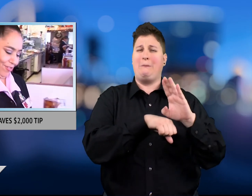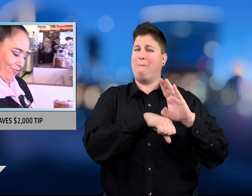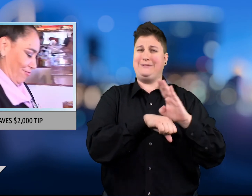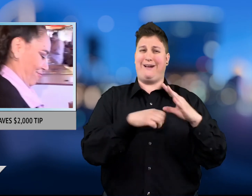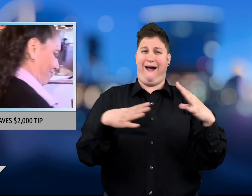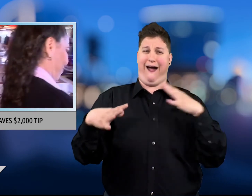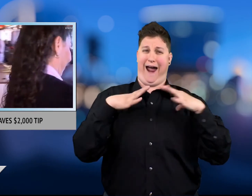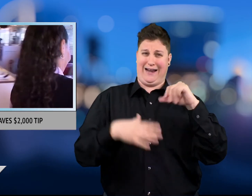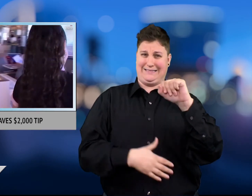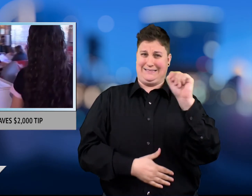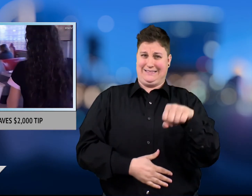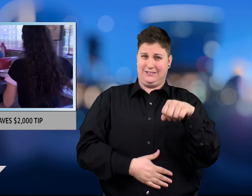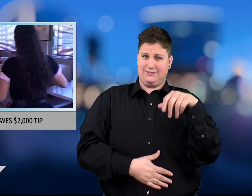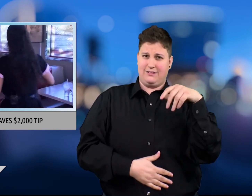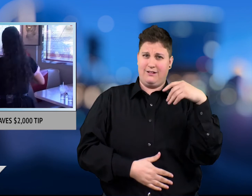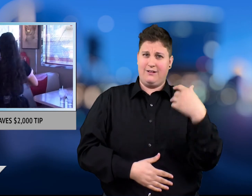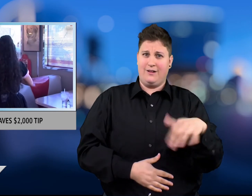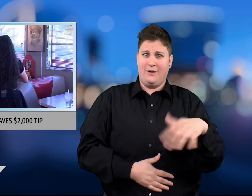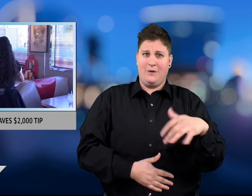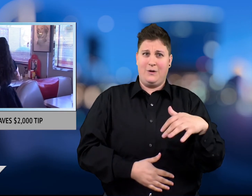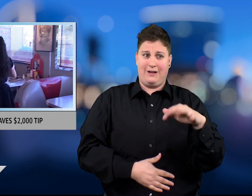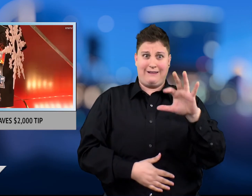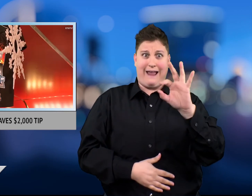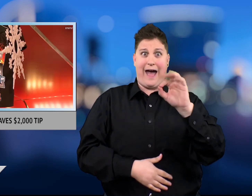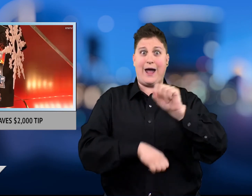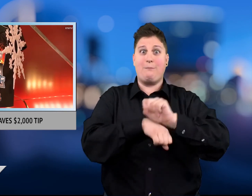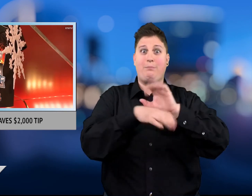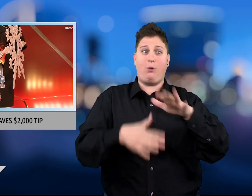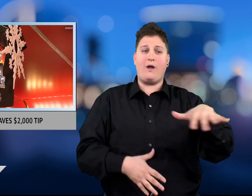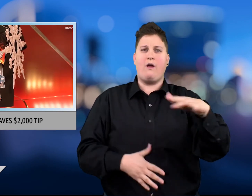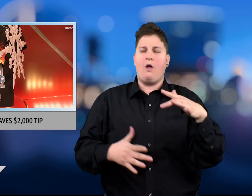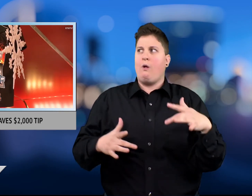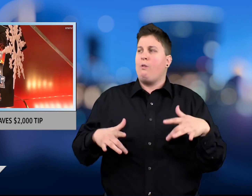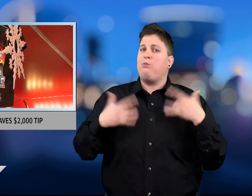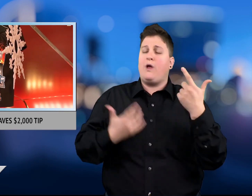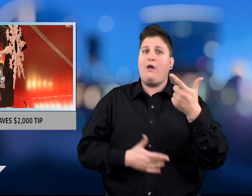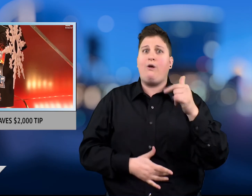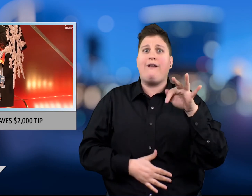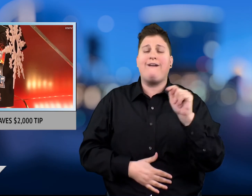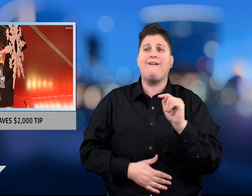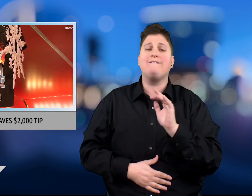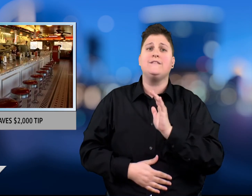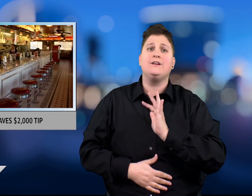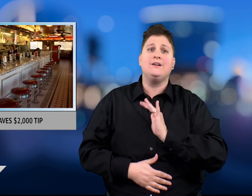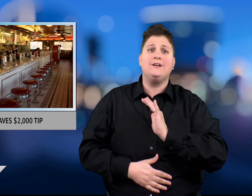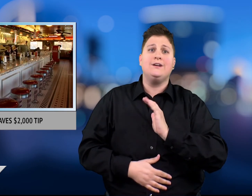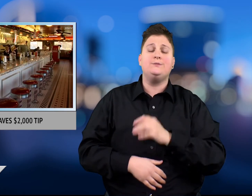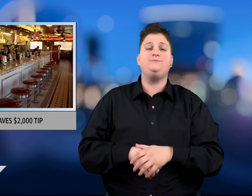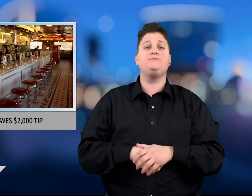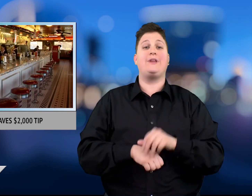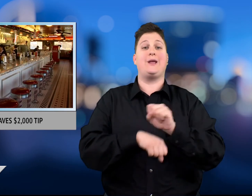During a hectic holiday season, it was a welcome early gift for nine lucky employees.